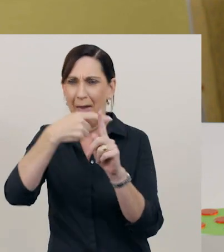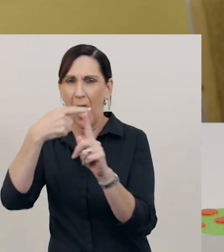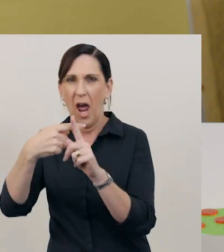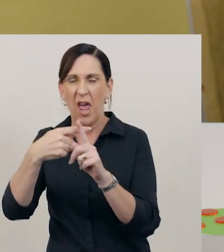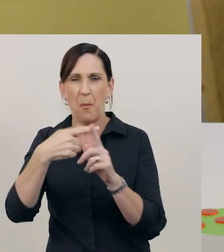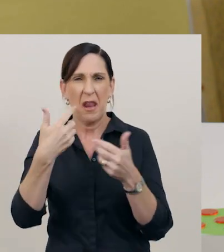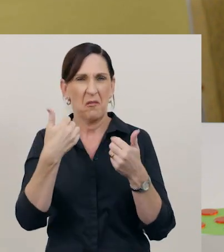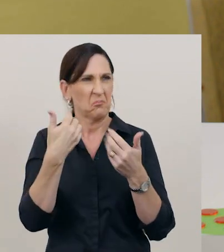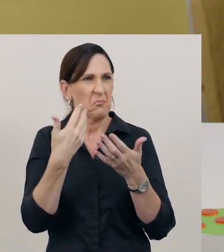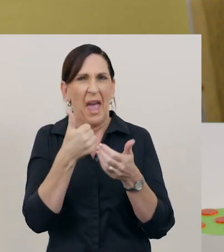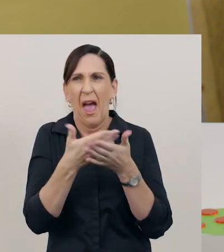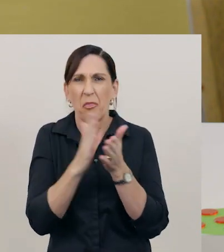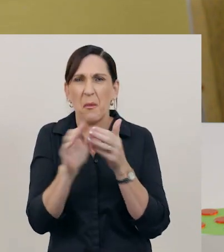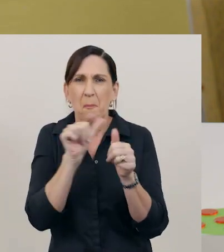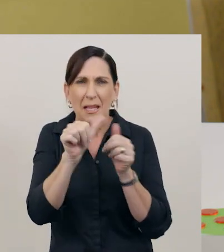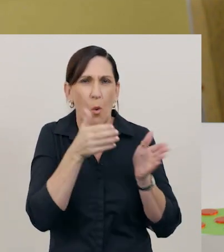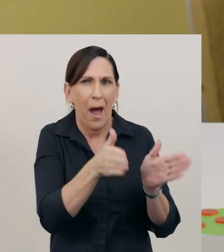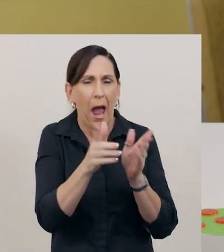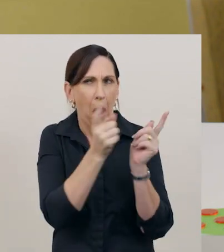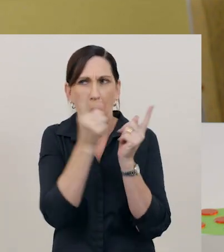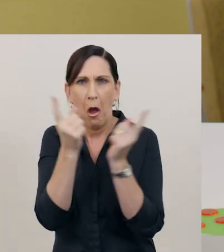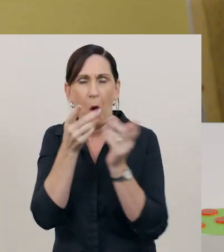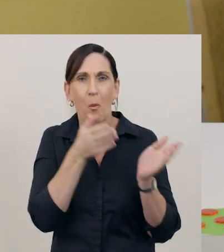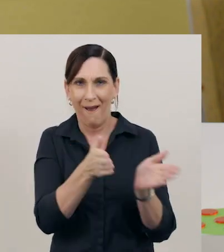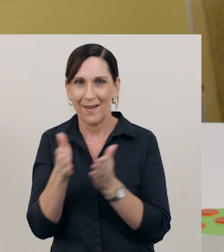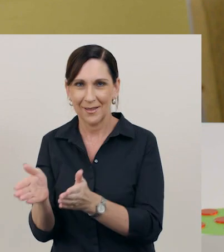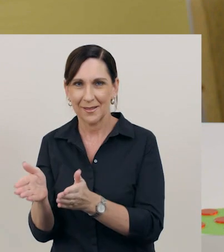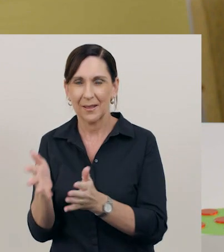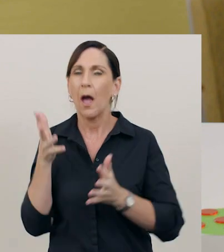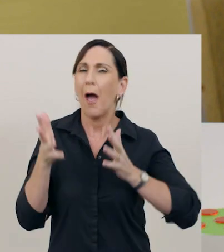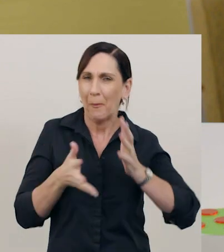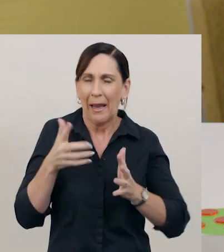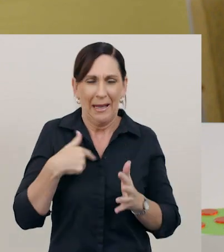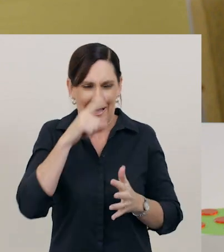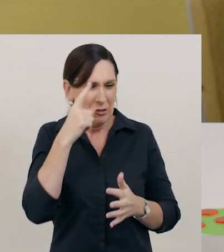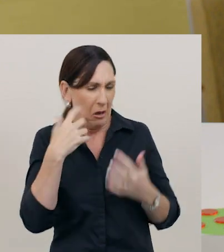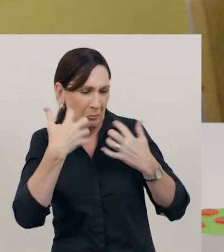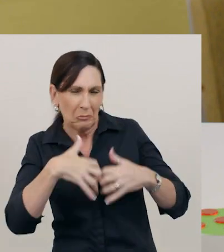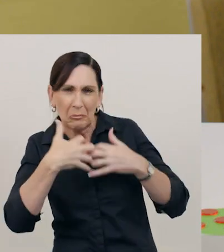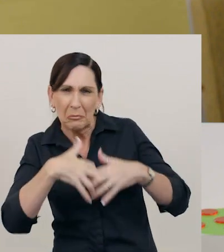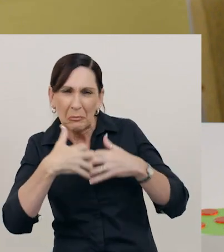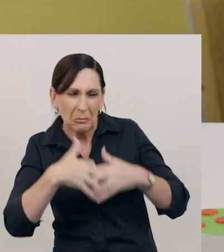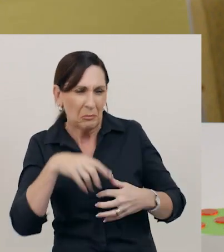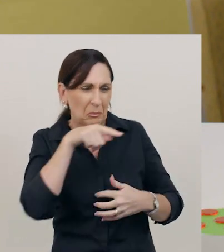An efficient strategy is a way to work through a problem to make it easier to solve.